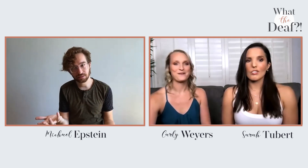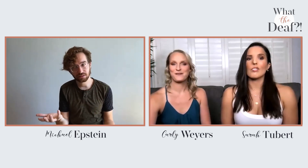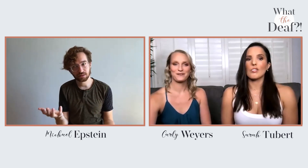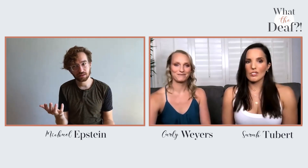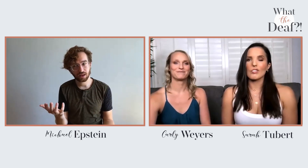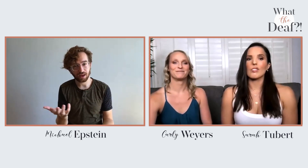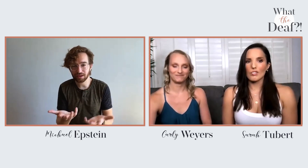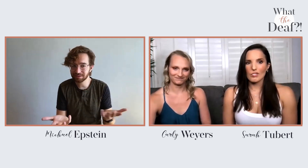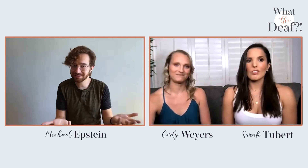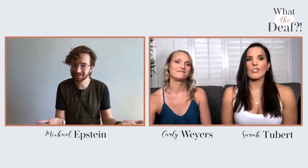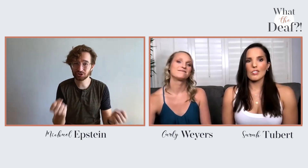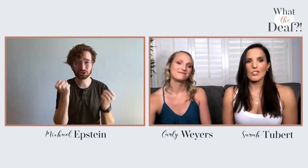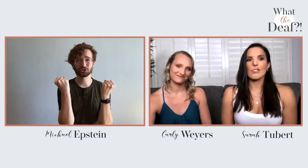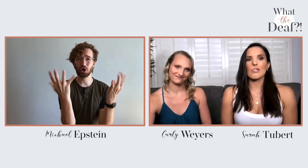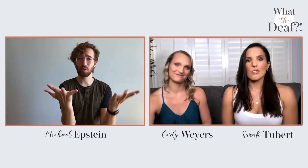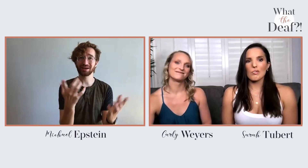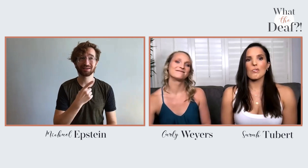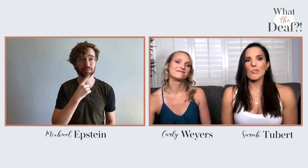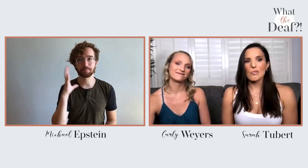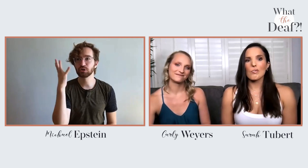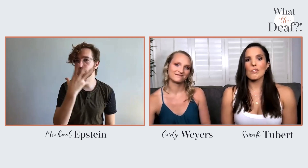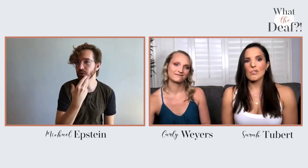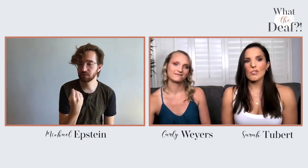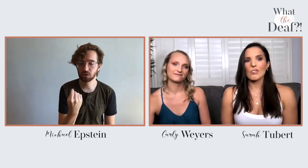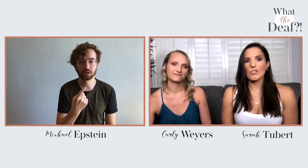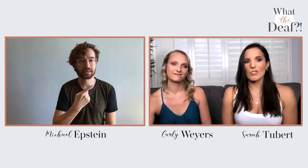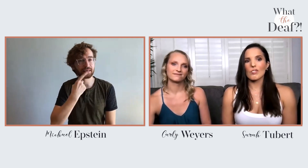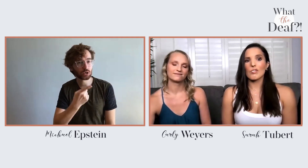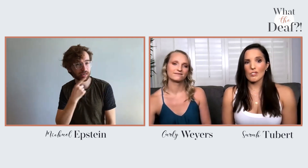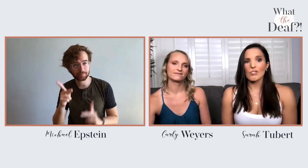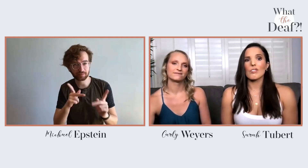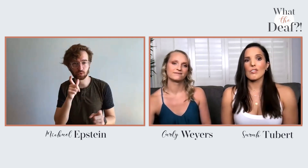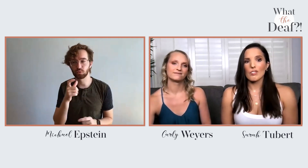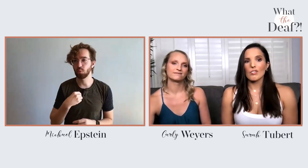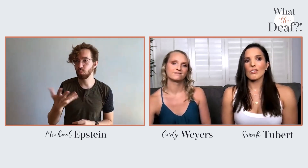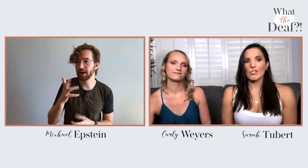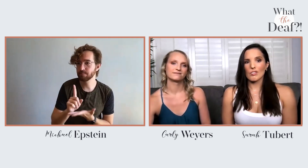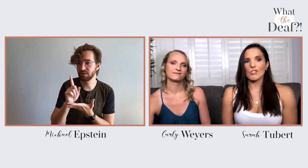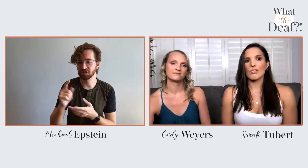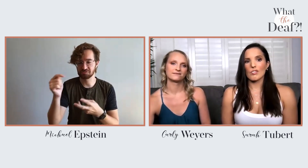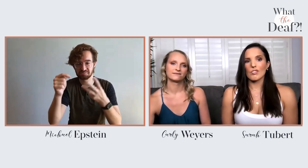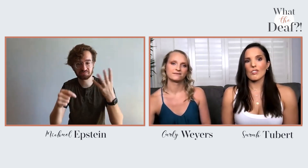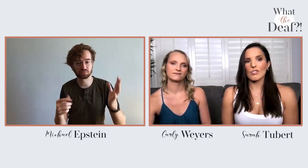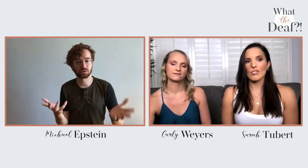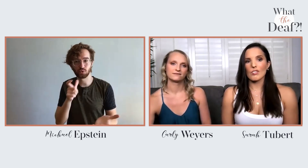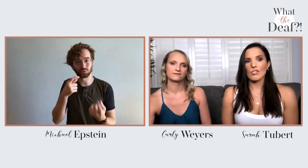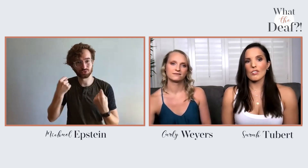And I think to myself, "Really?" because there are so many beautiful hearing people with white privilege